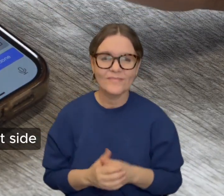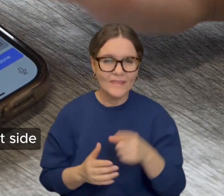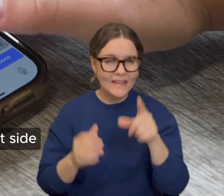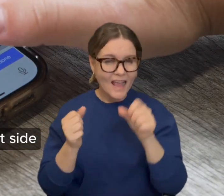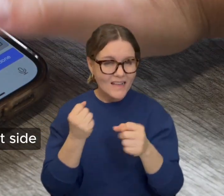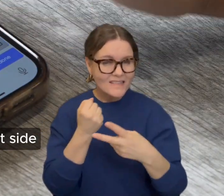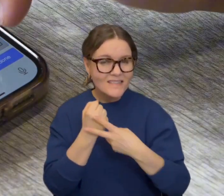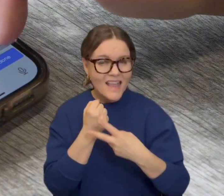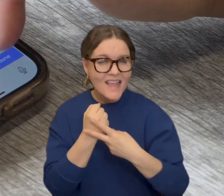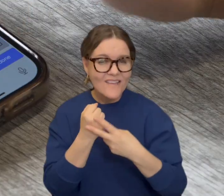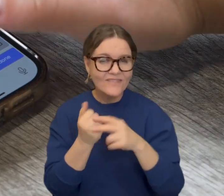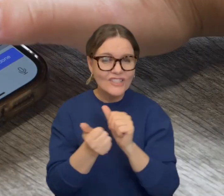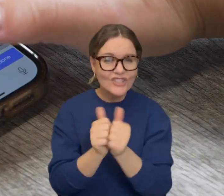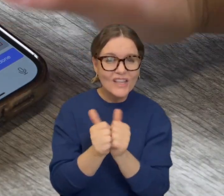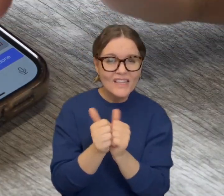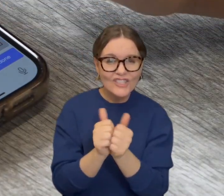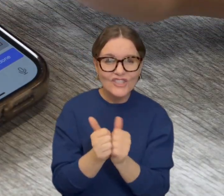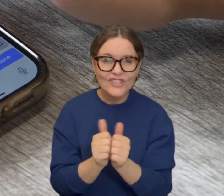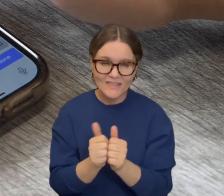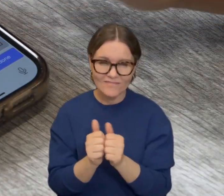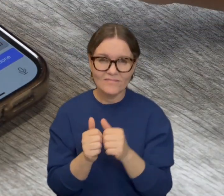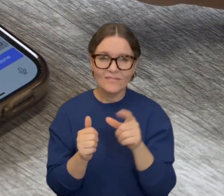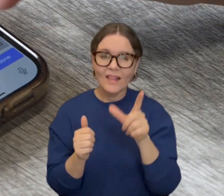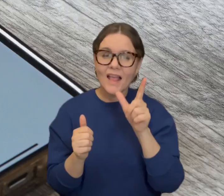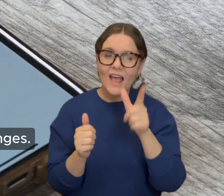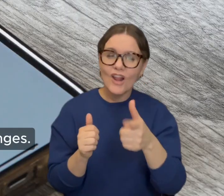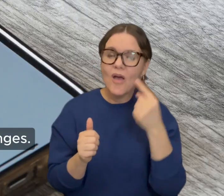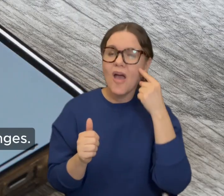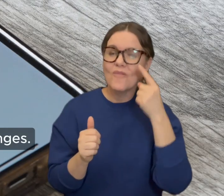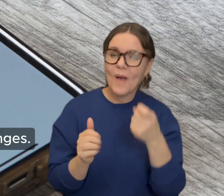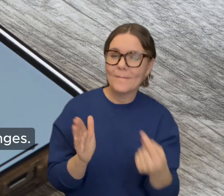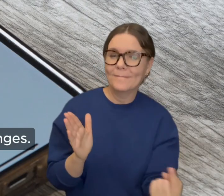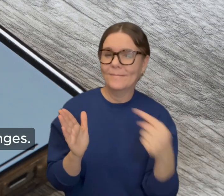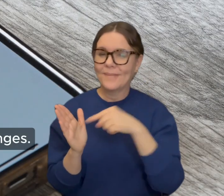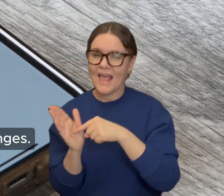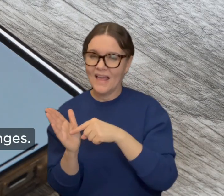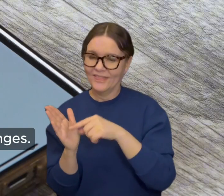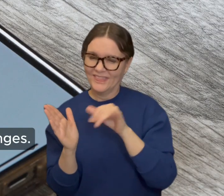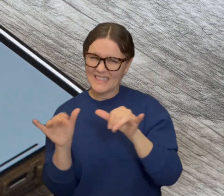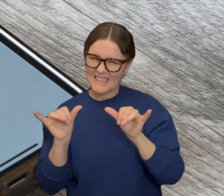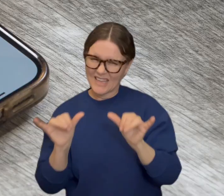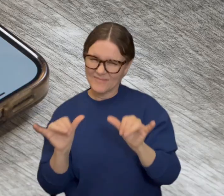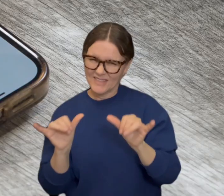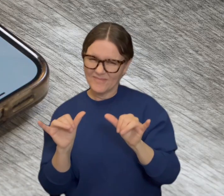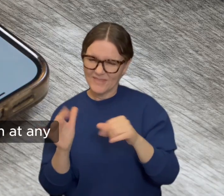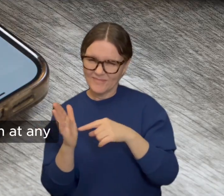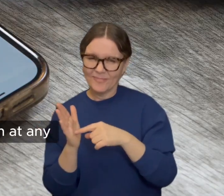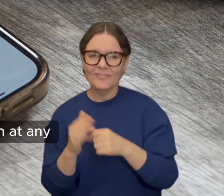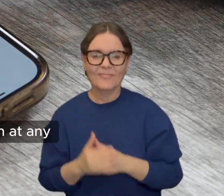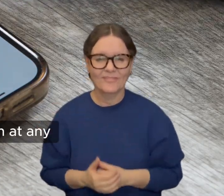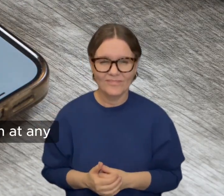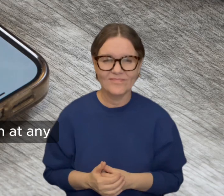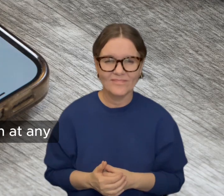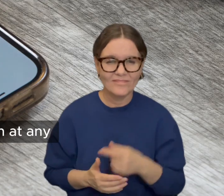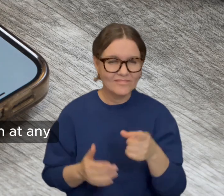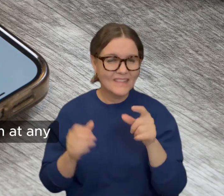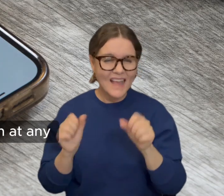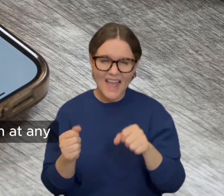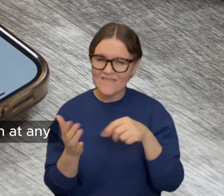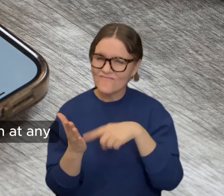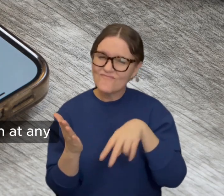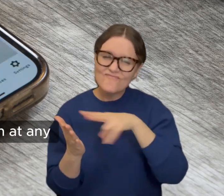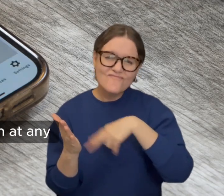side and you can save your changes you can go back to that session at any time